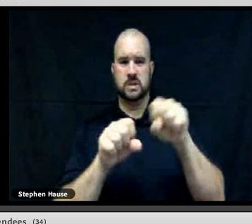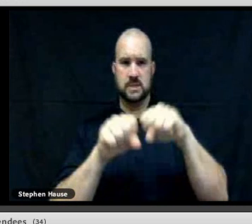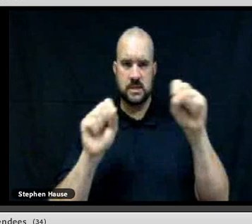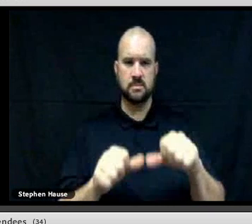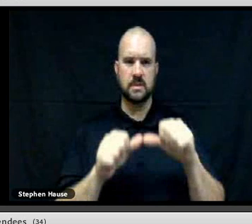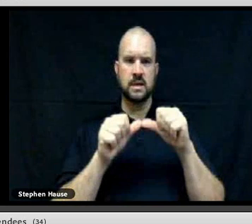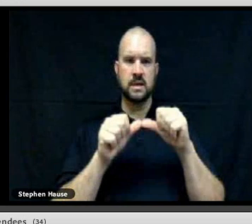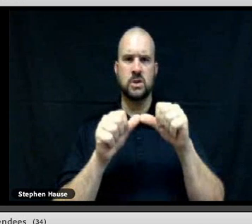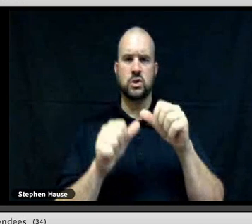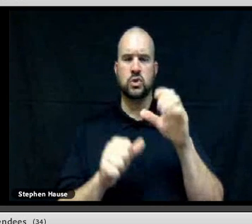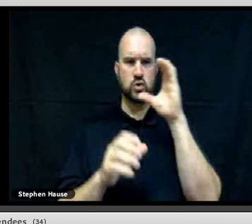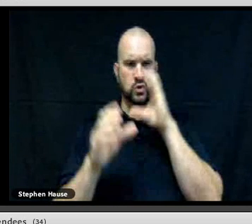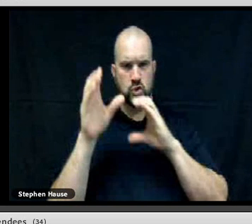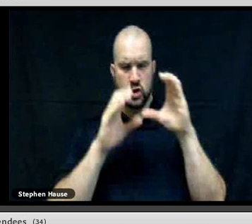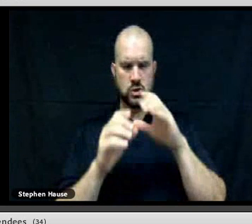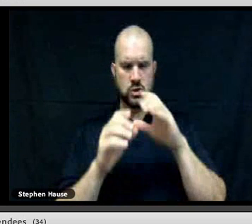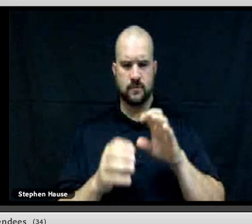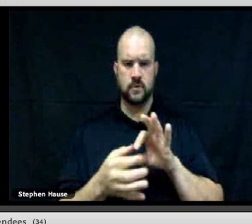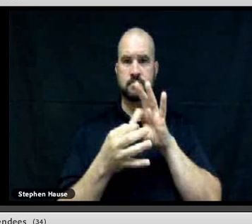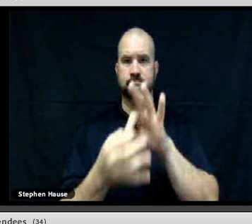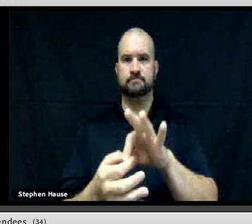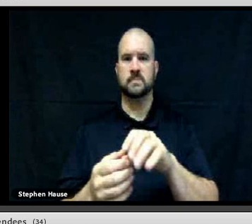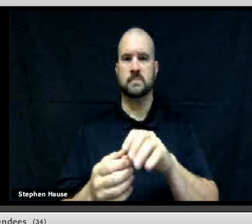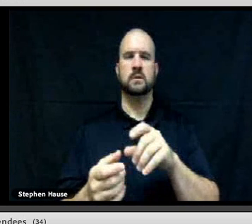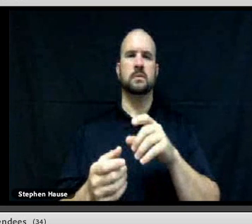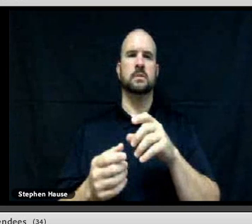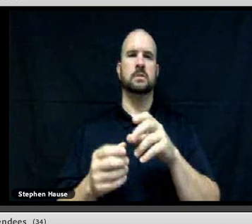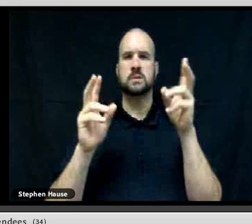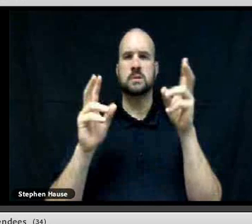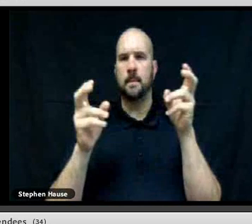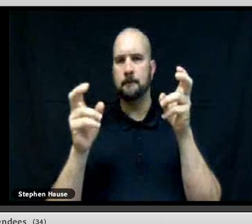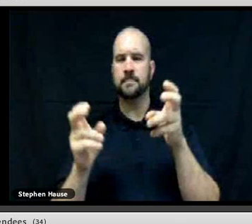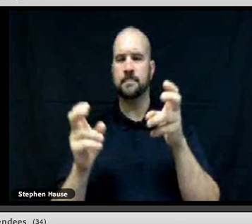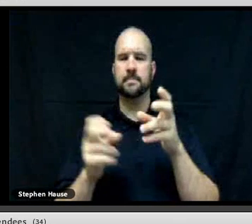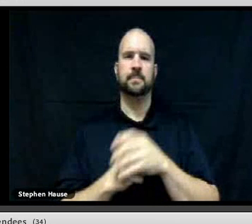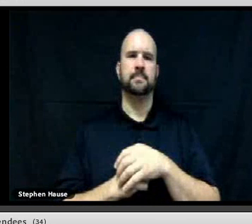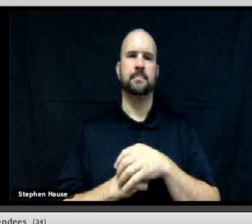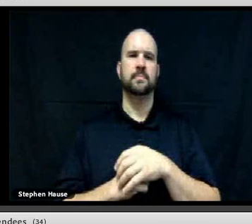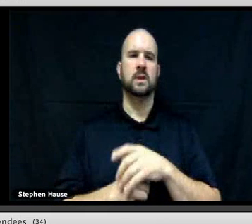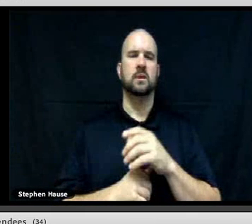and topics that they're looking for. So, using, uh, vocabulary and encoding standards,